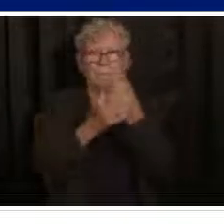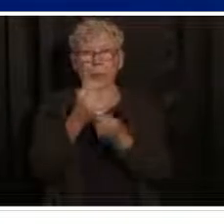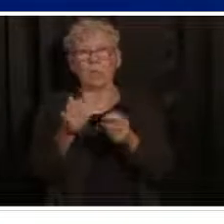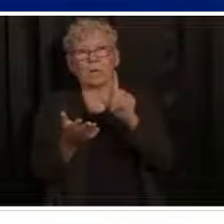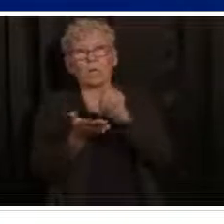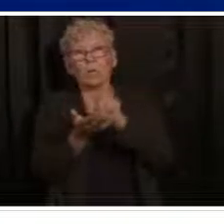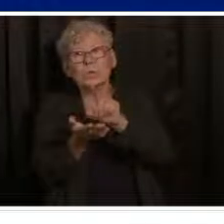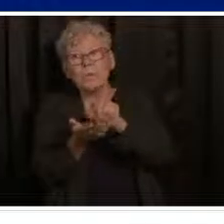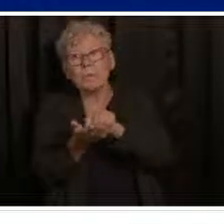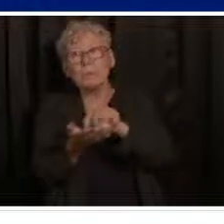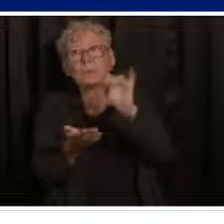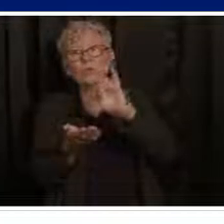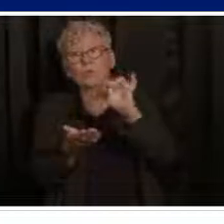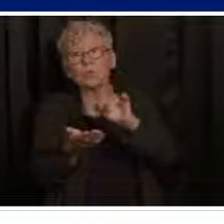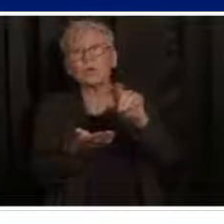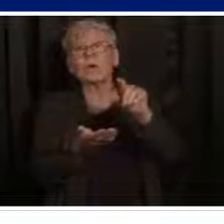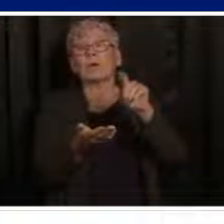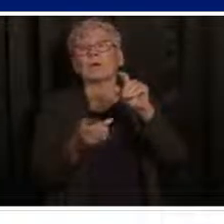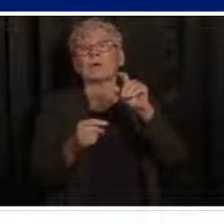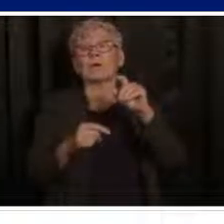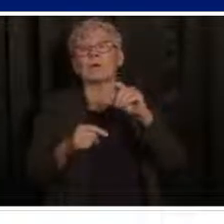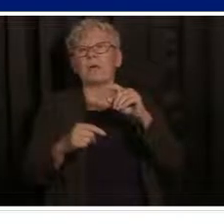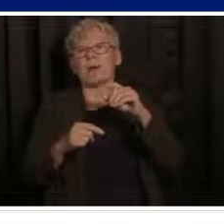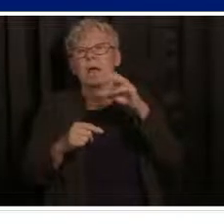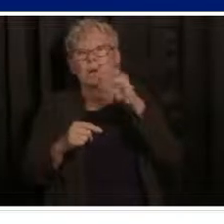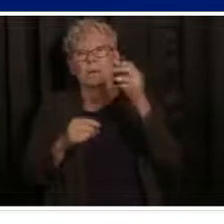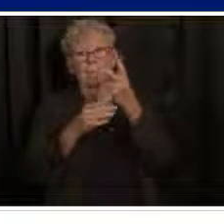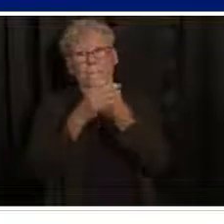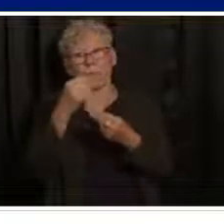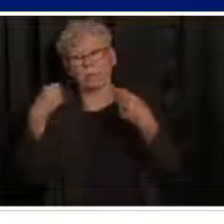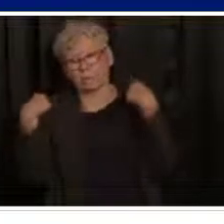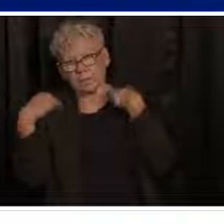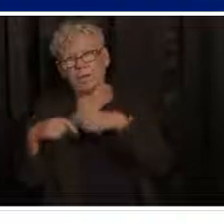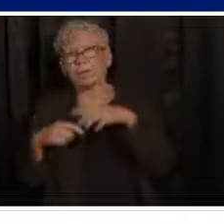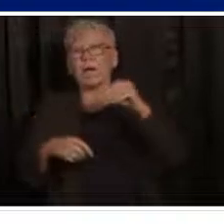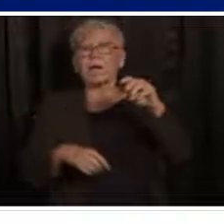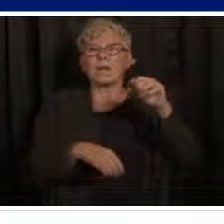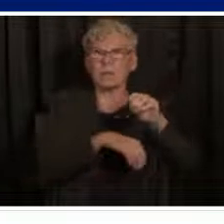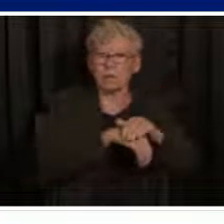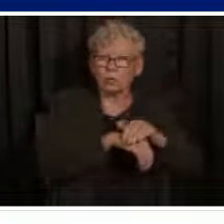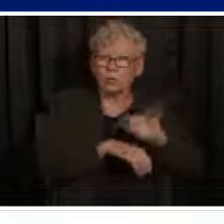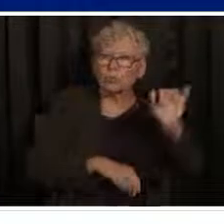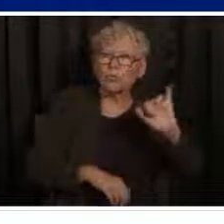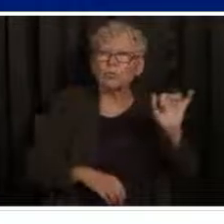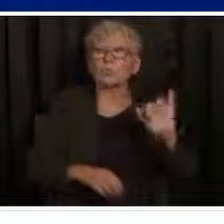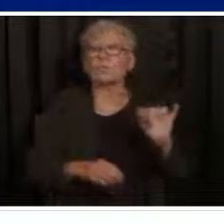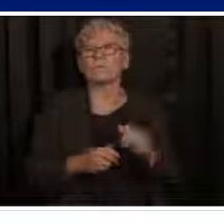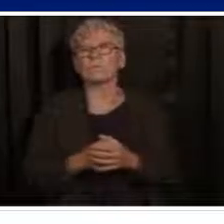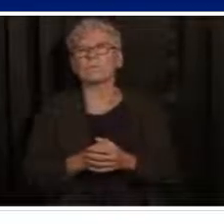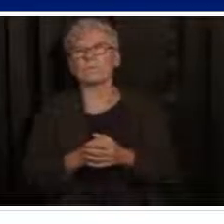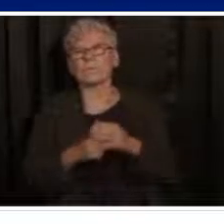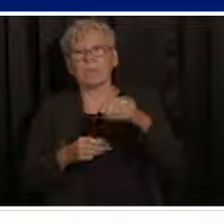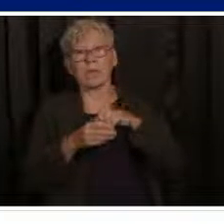of twenty-eight newspapers with a focus on rural and Spanish language outlets. We're also targeting traditional and